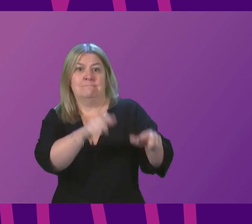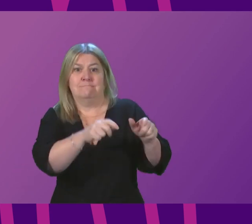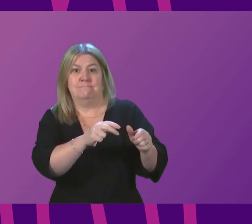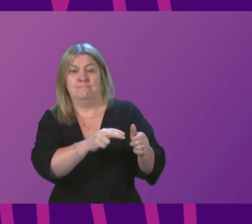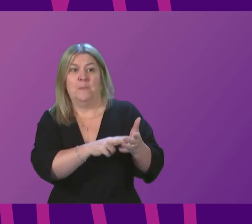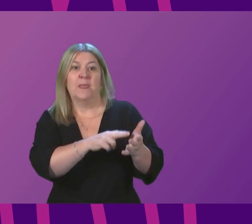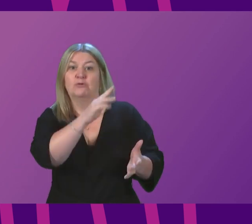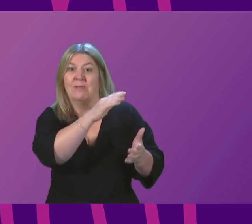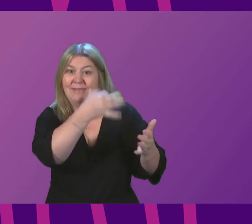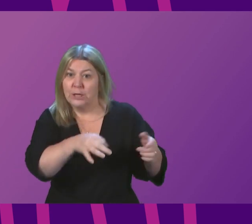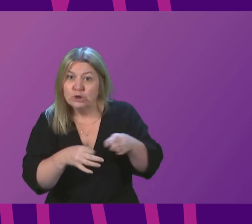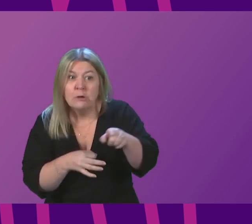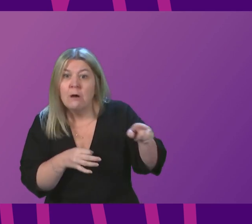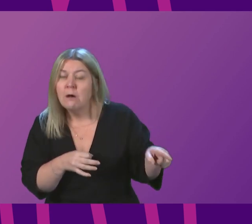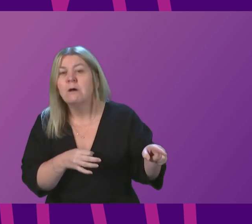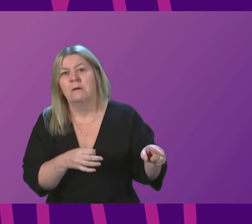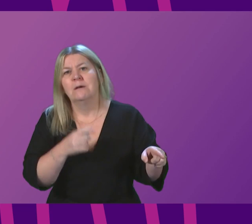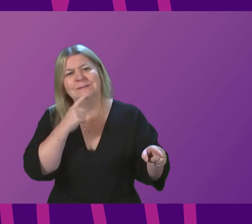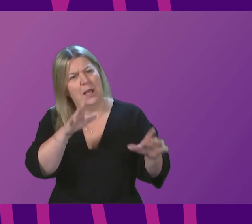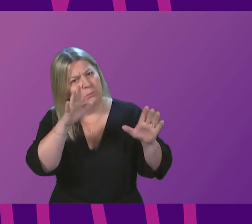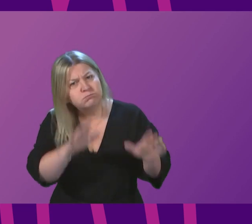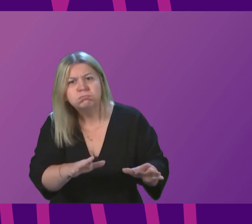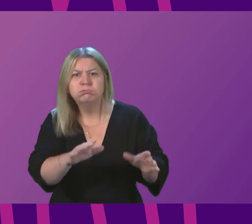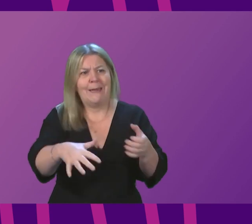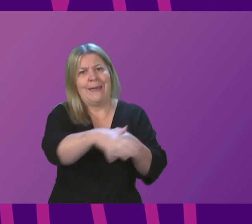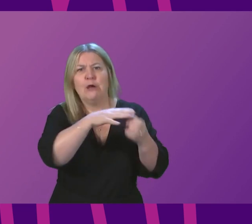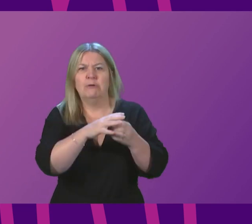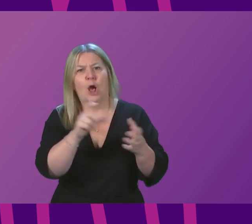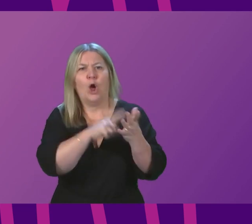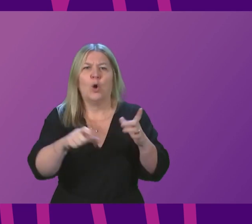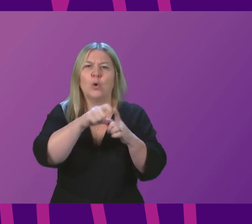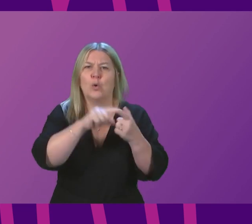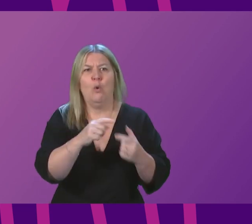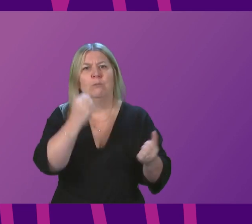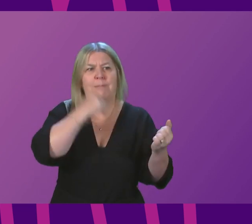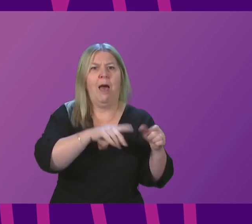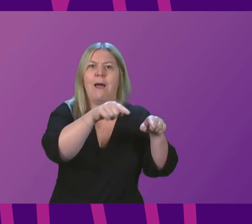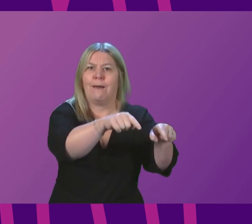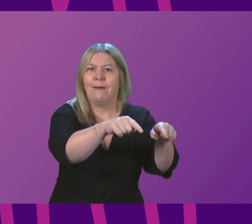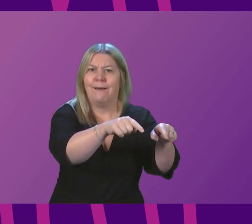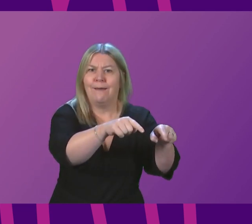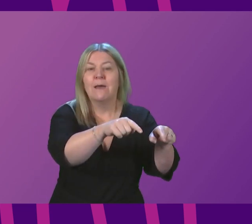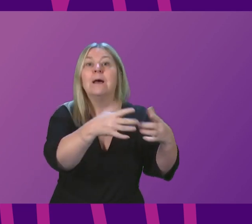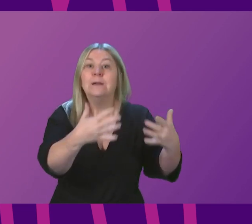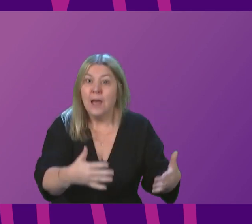when the health board was put into code black. This week, the health board has gone further, introducing a suspension of many general practitioner